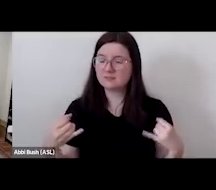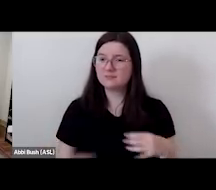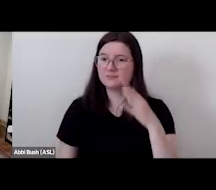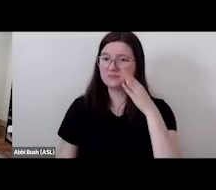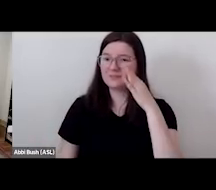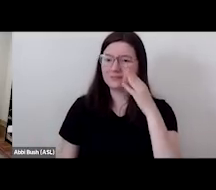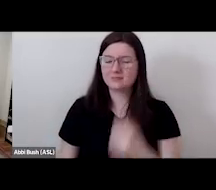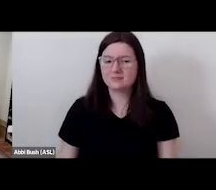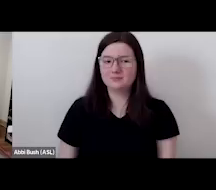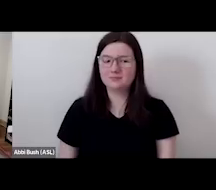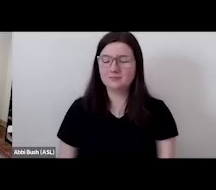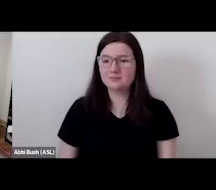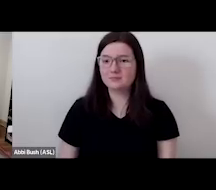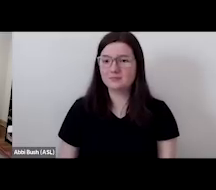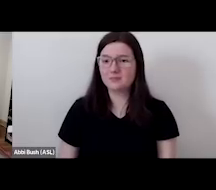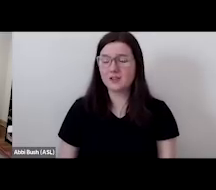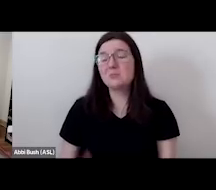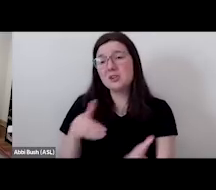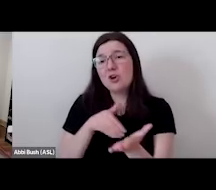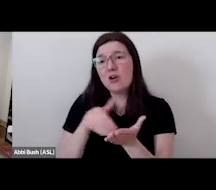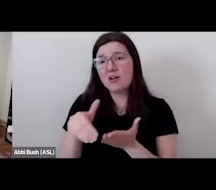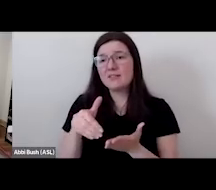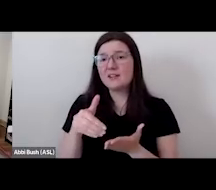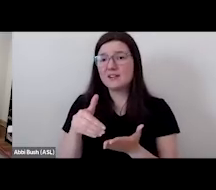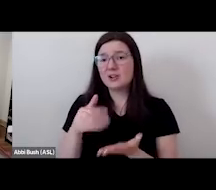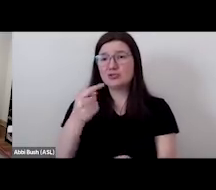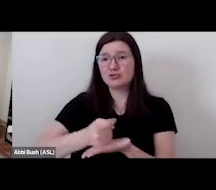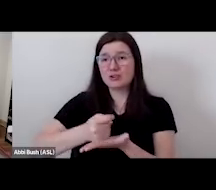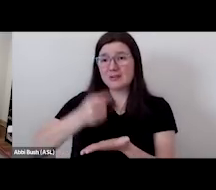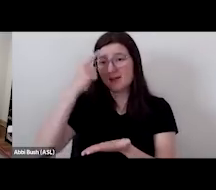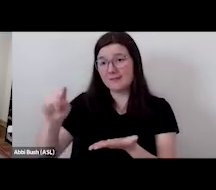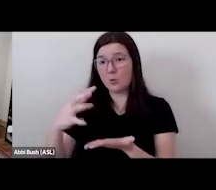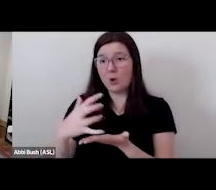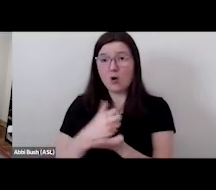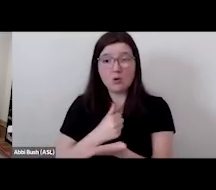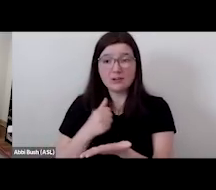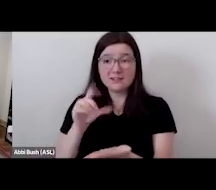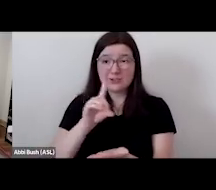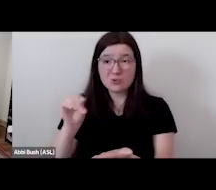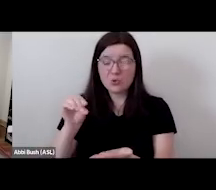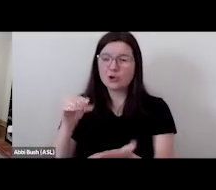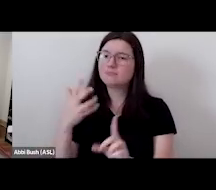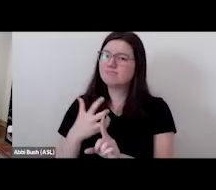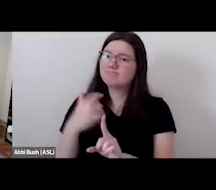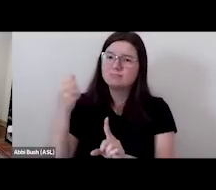a lot of the time their boundaries are taken away and it's, it can be very invasive of a feeling.